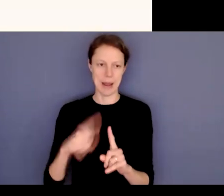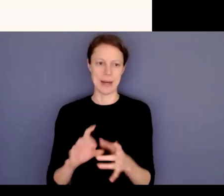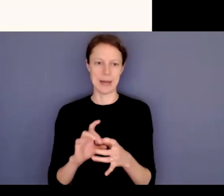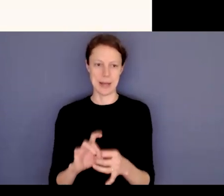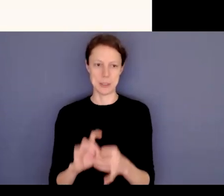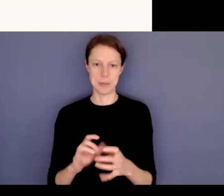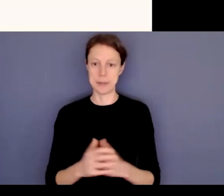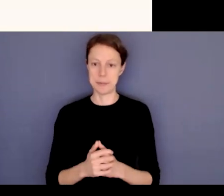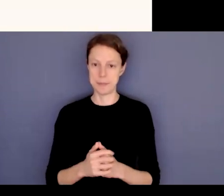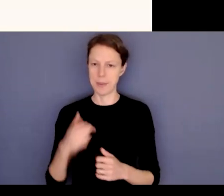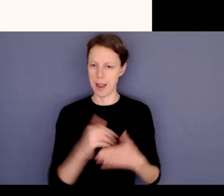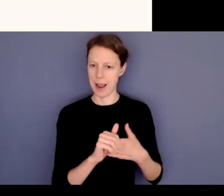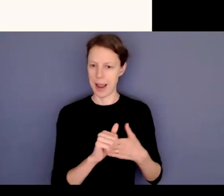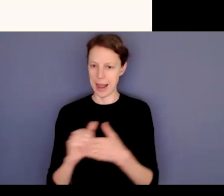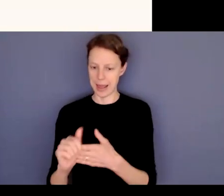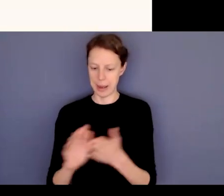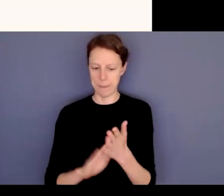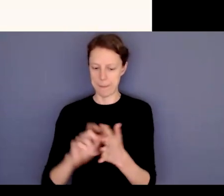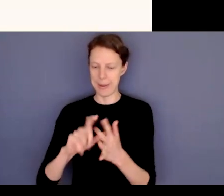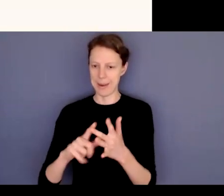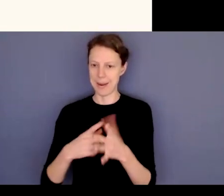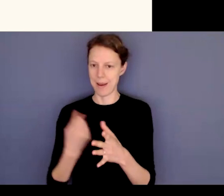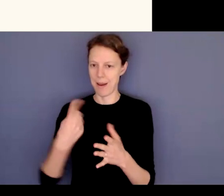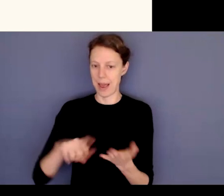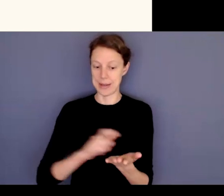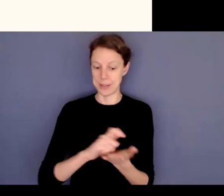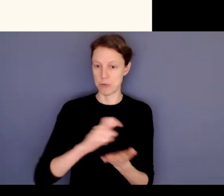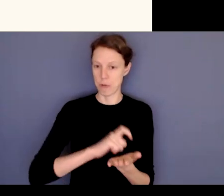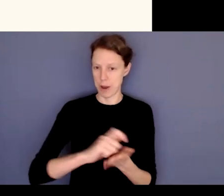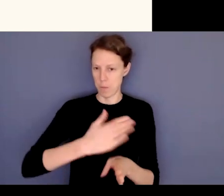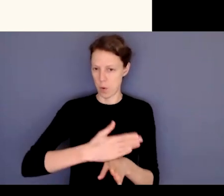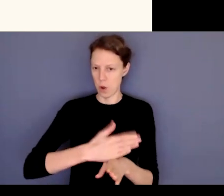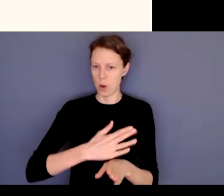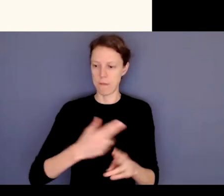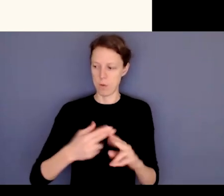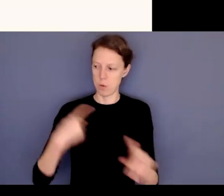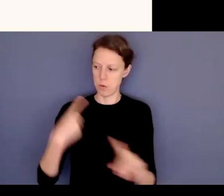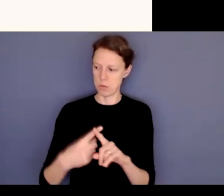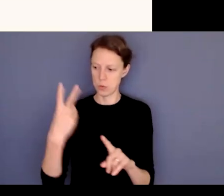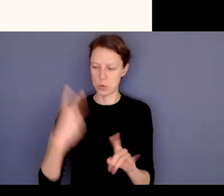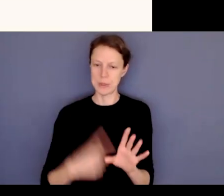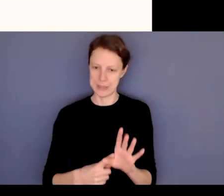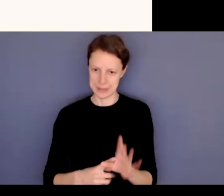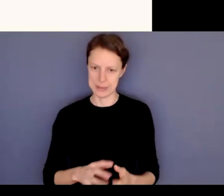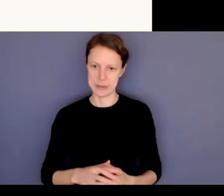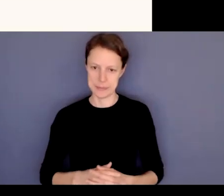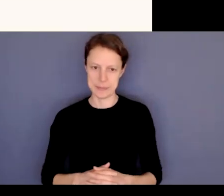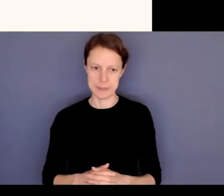media and particularly our Instagram work for two years now. So I'm going to run through the project, how we got to where